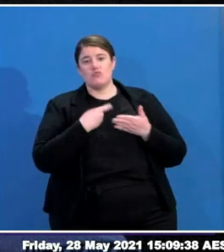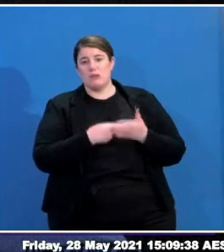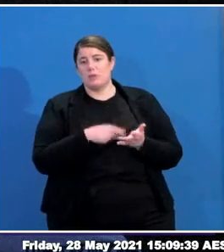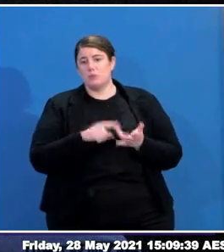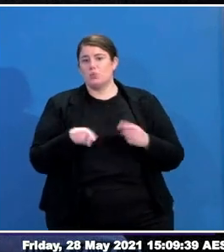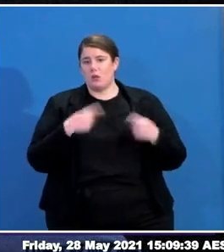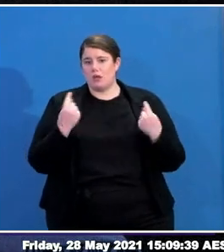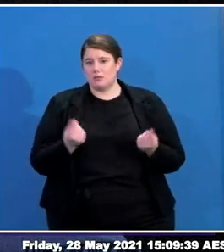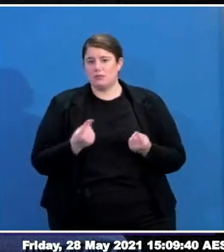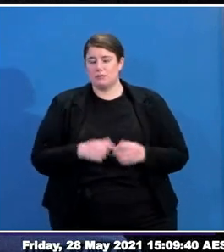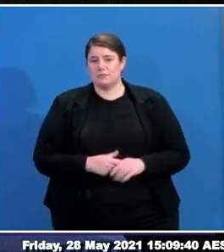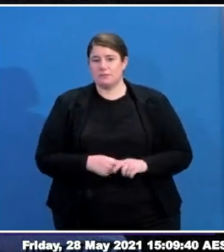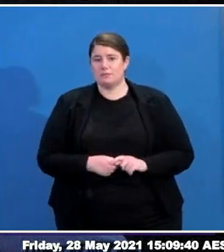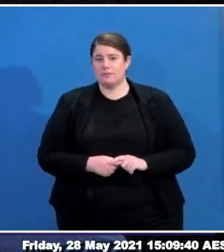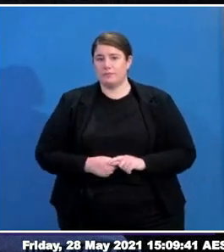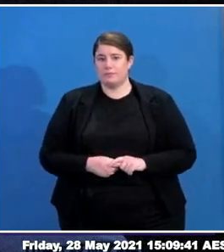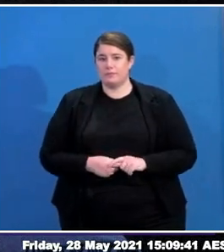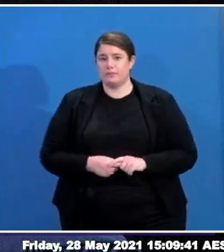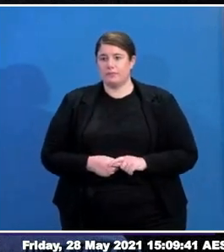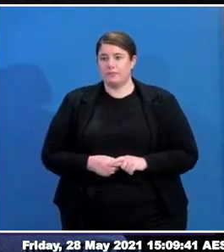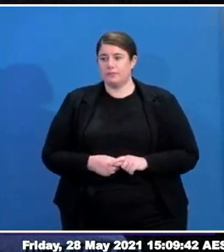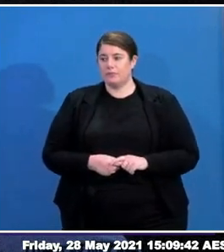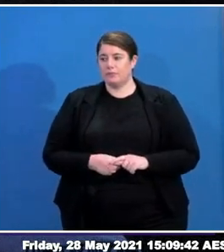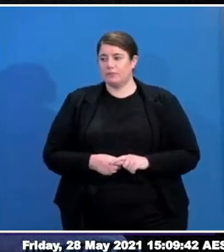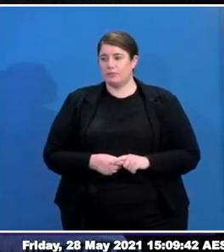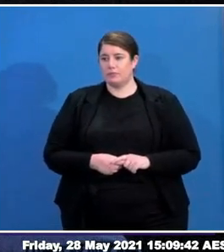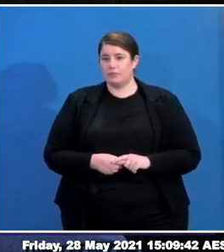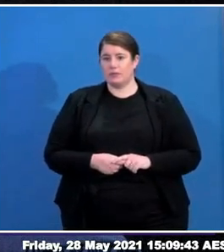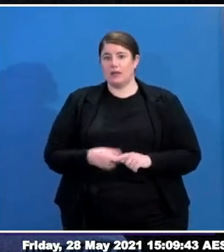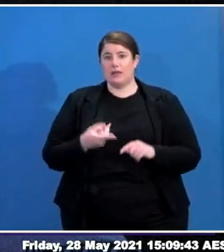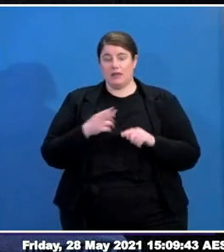that for the purposes of auditing against the practice standards, a